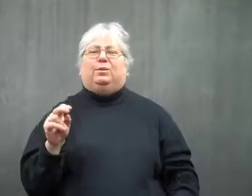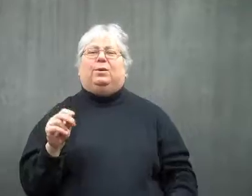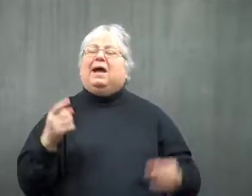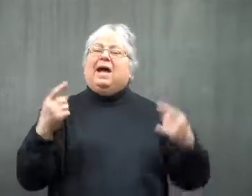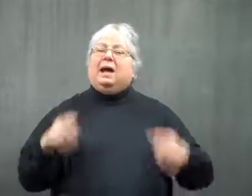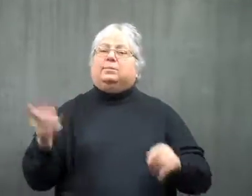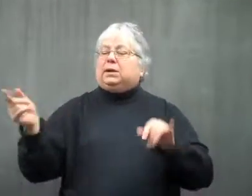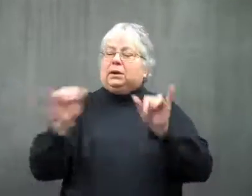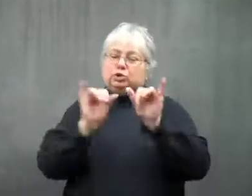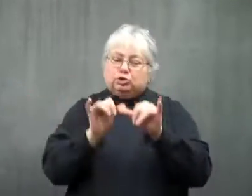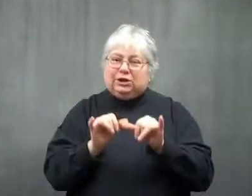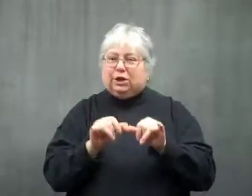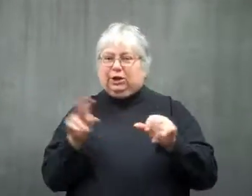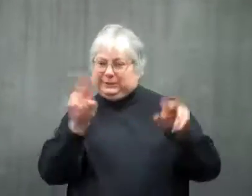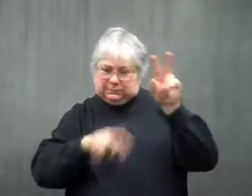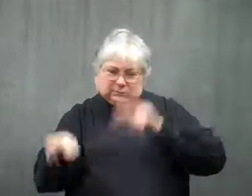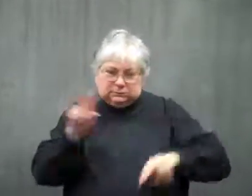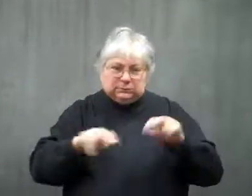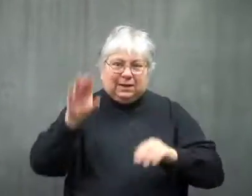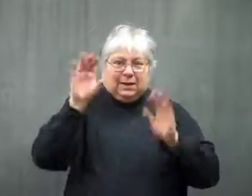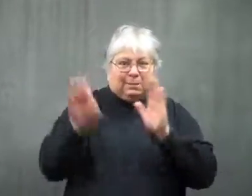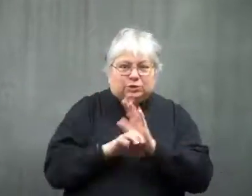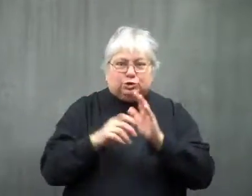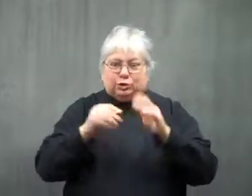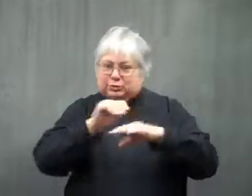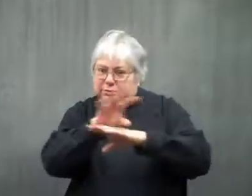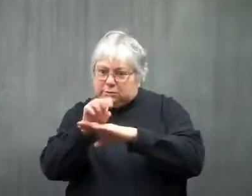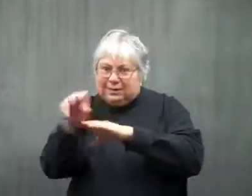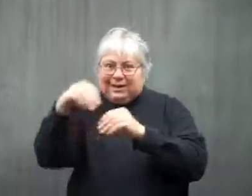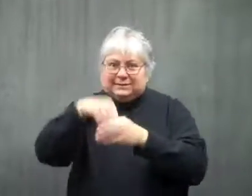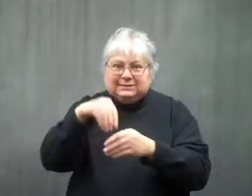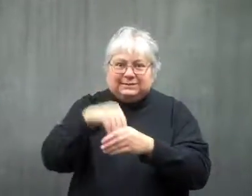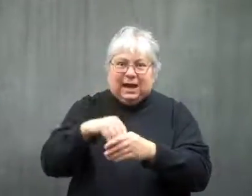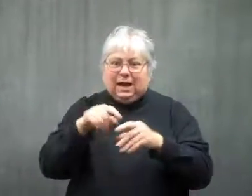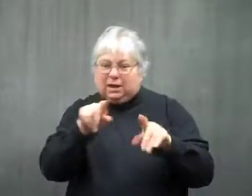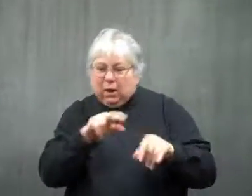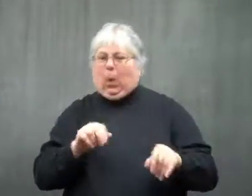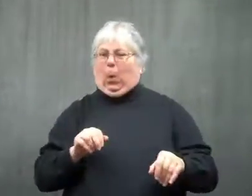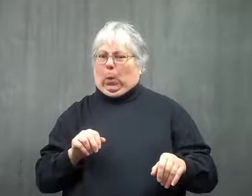The engineers reviewed pictures of the inside of the reactors and realized